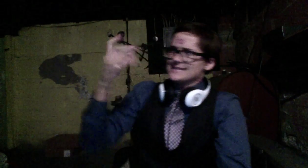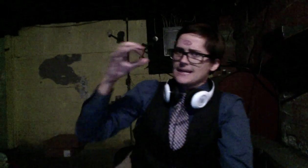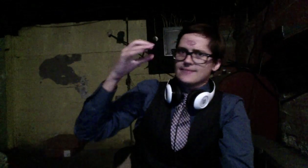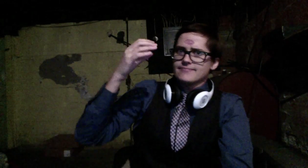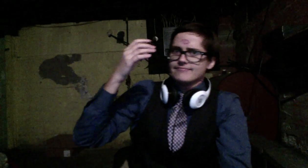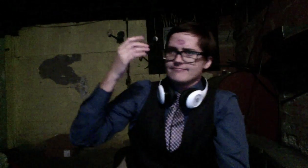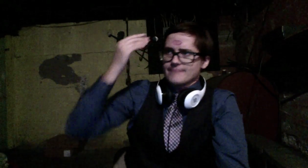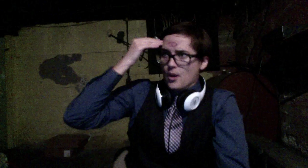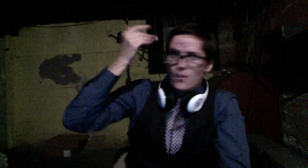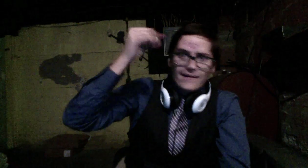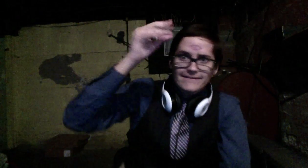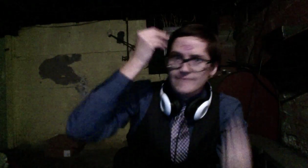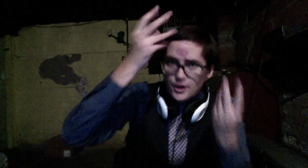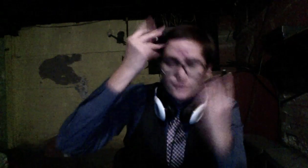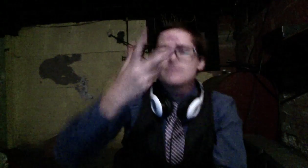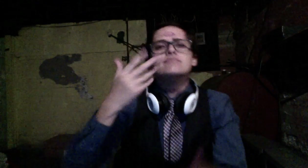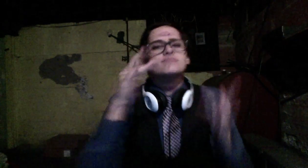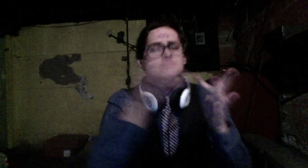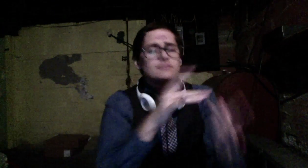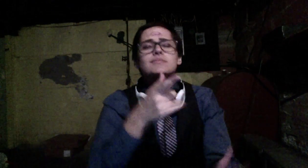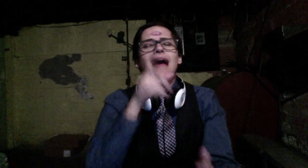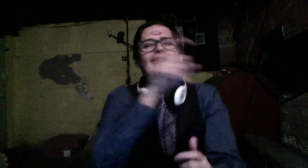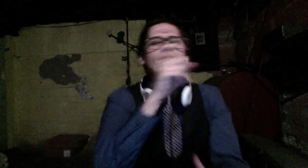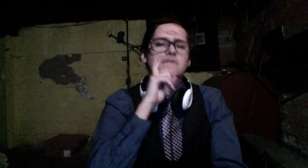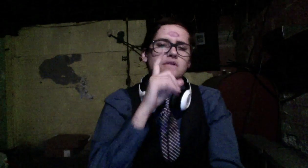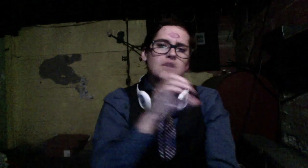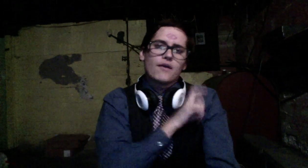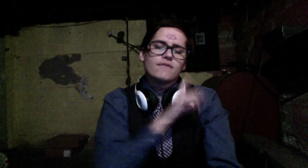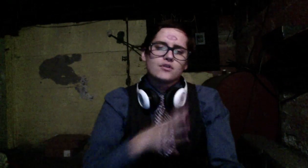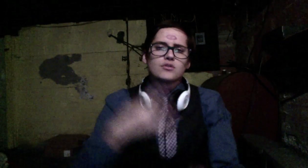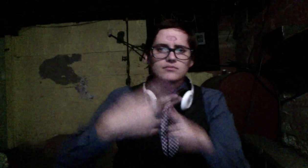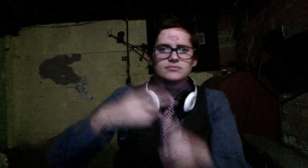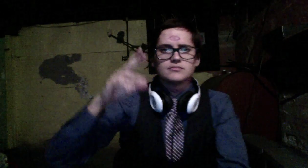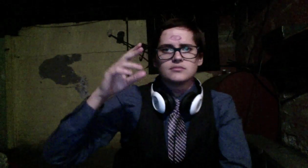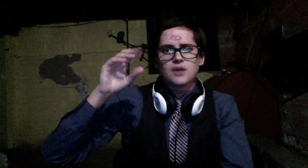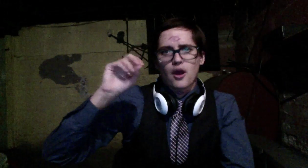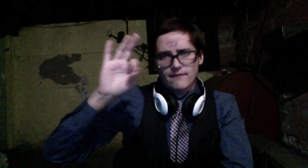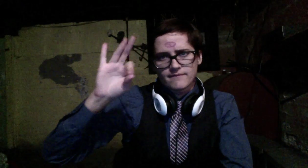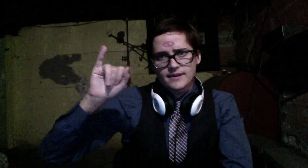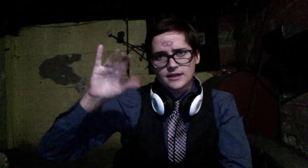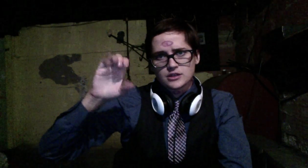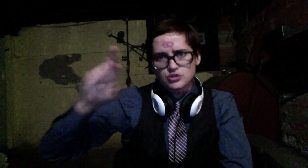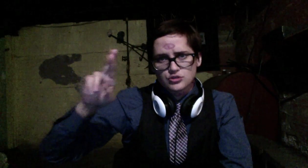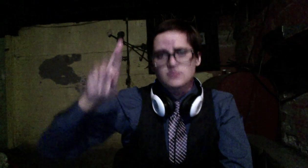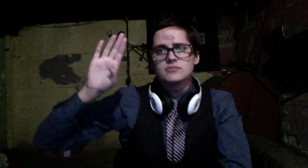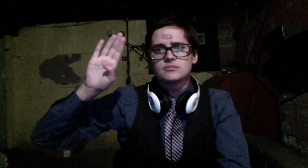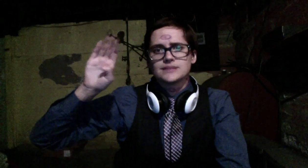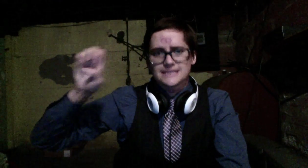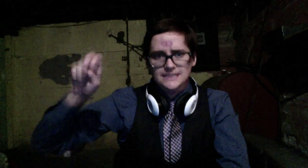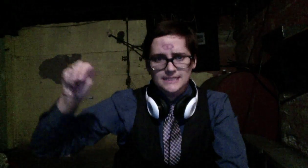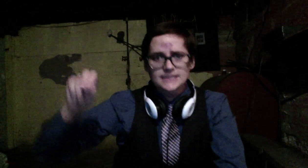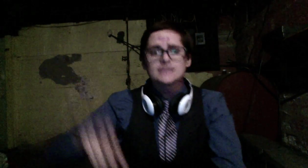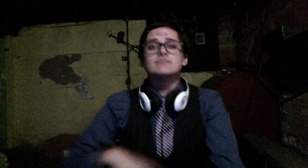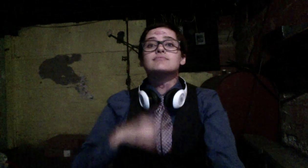KNOW ANY INFORMATION CONTACT-THEM ASK-THEM FOR NAME OFFICER B-E-N